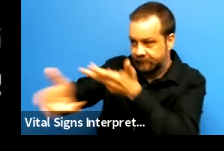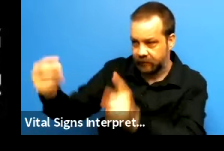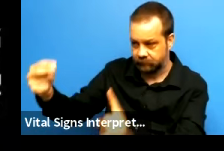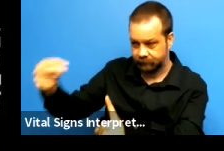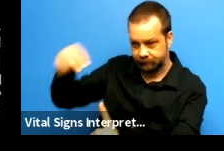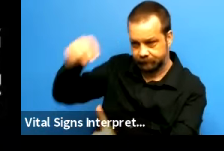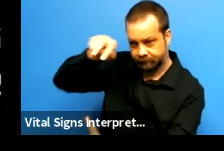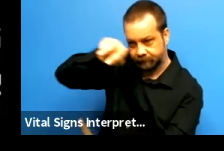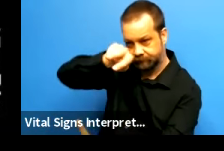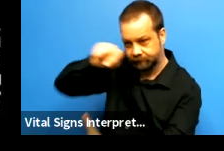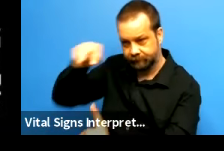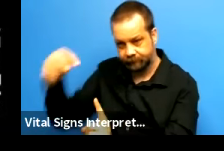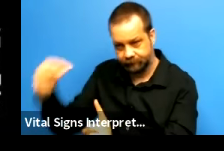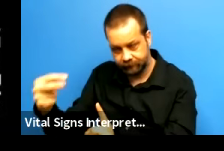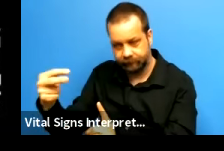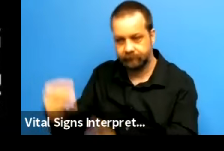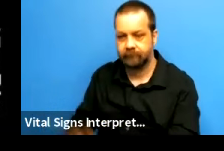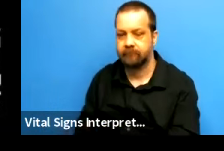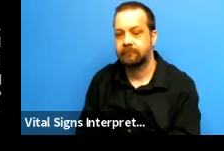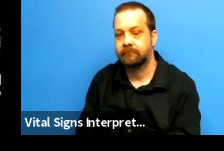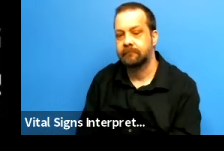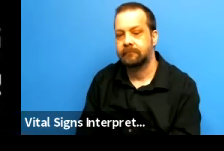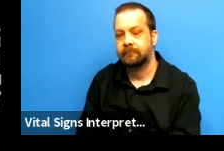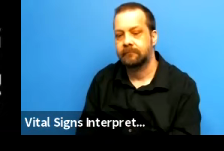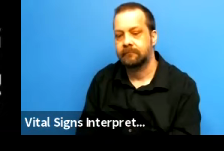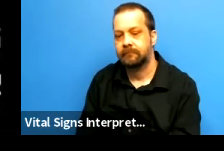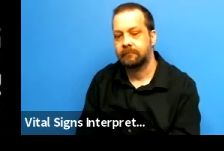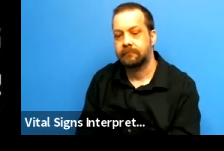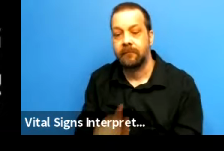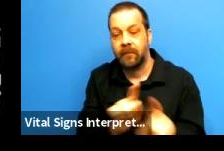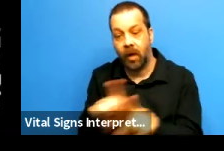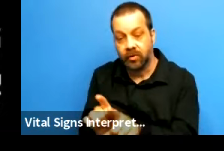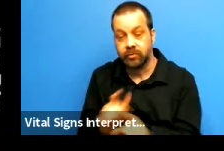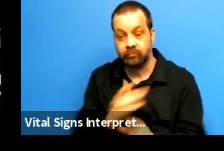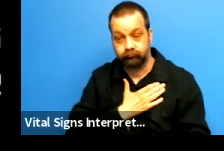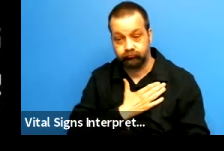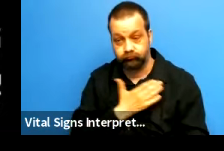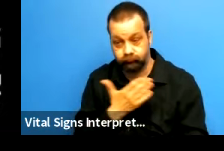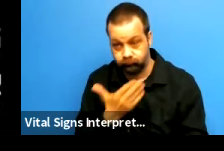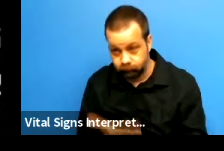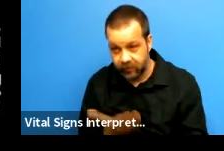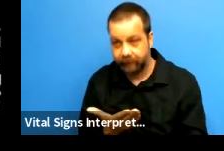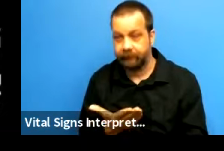Also the willingness and the importance of implementing flexible sick leave